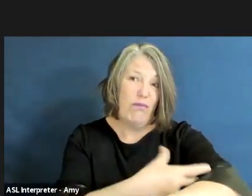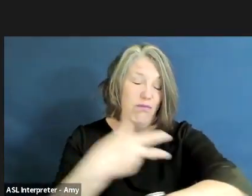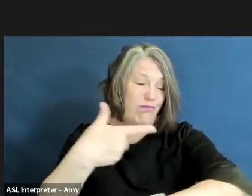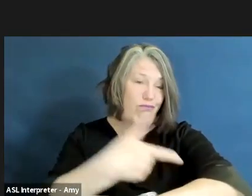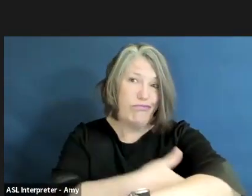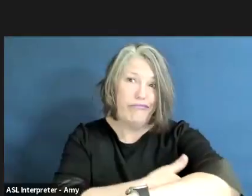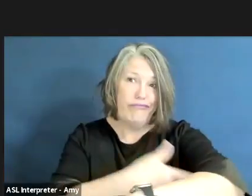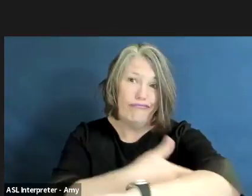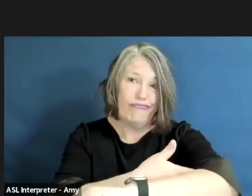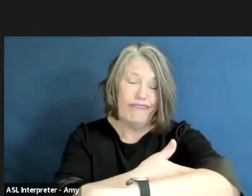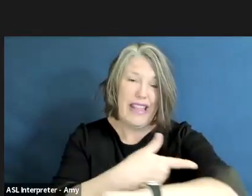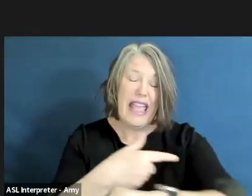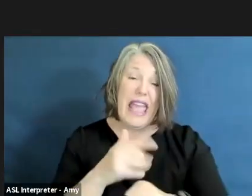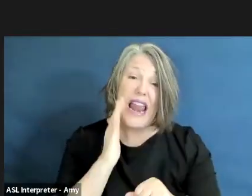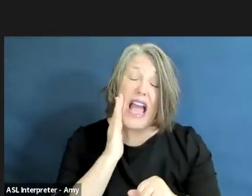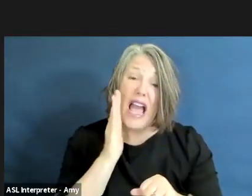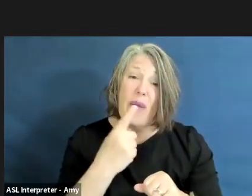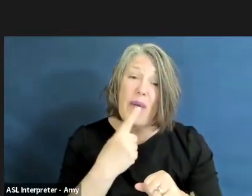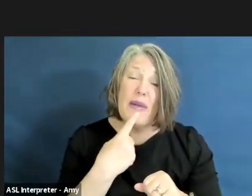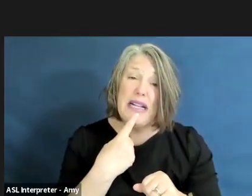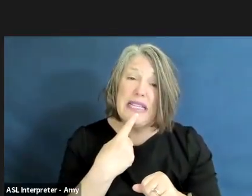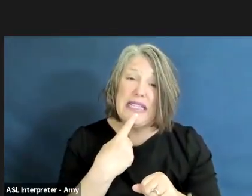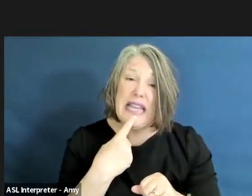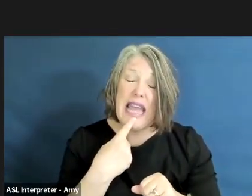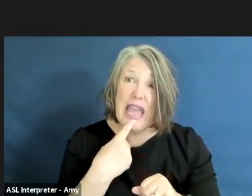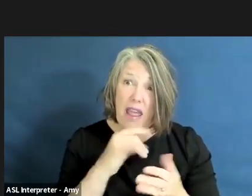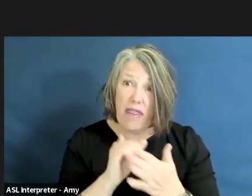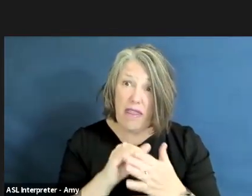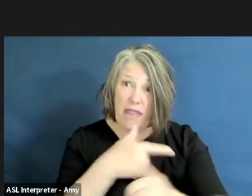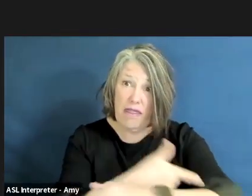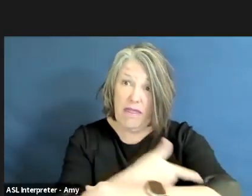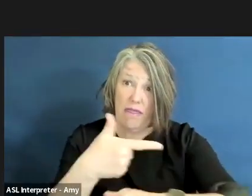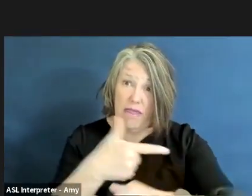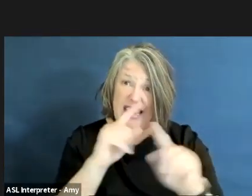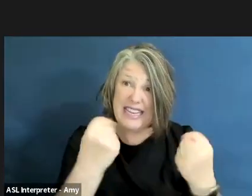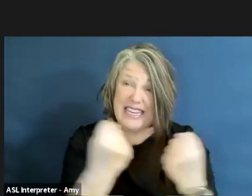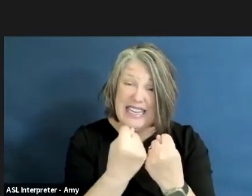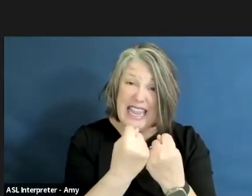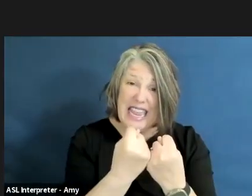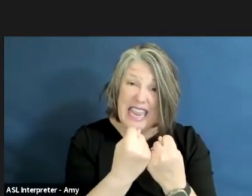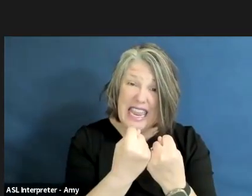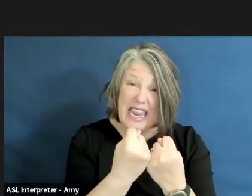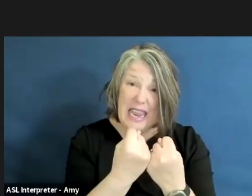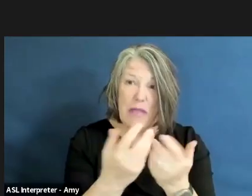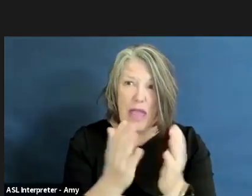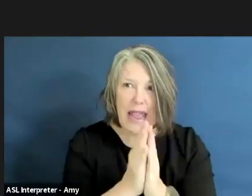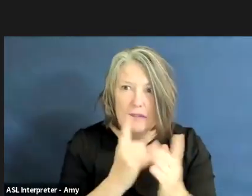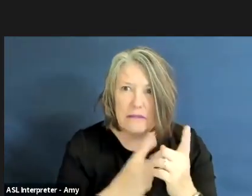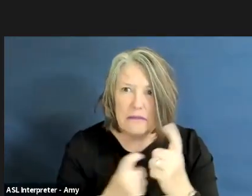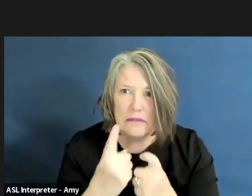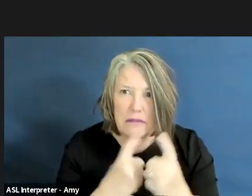I will say the phlebotomy team asked me a lot of personal questions,